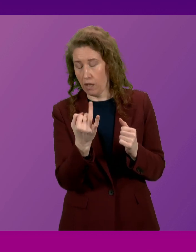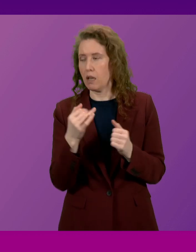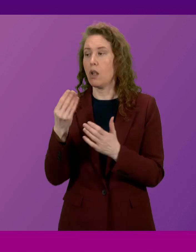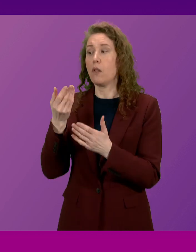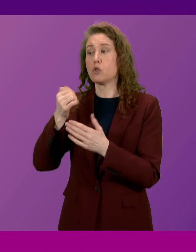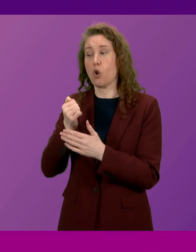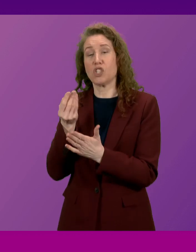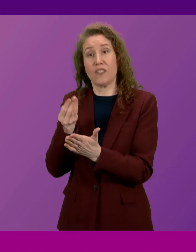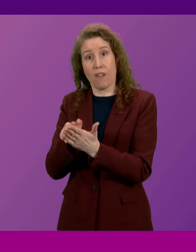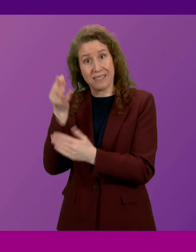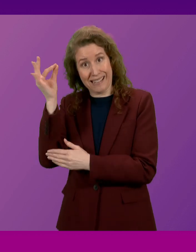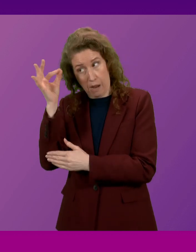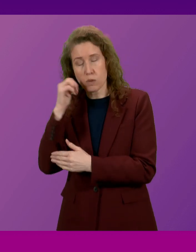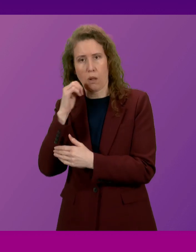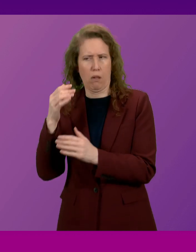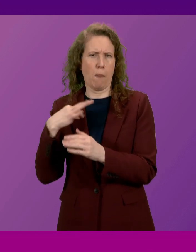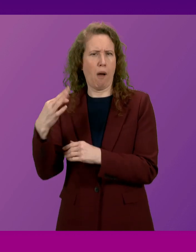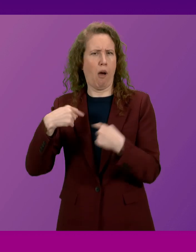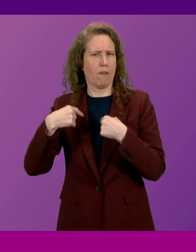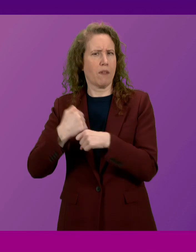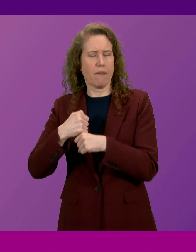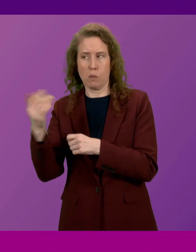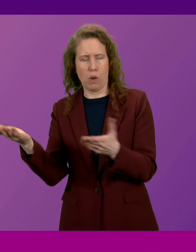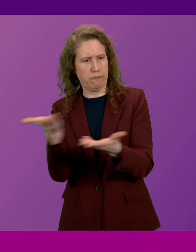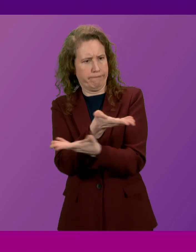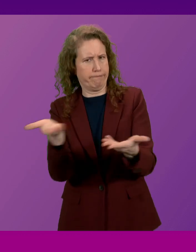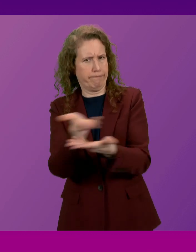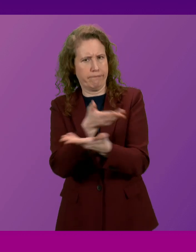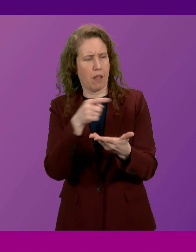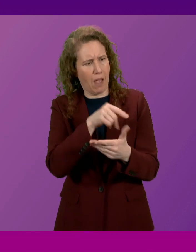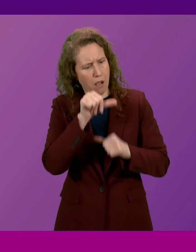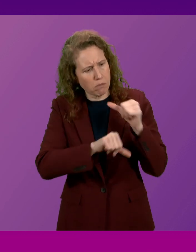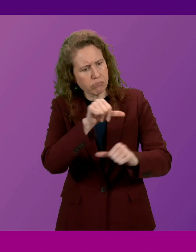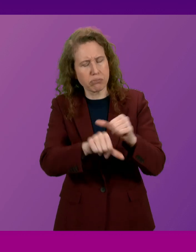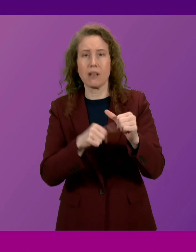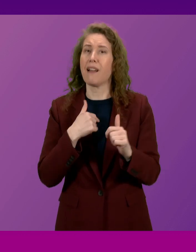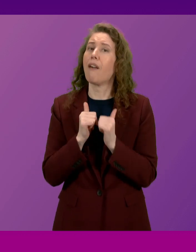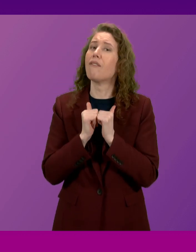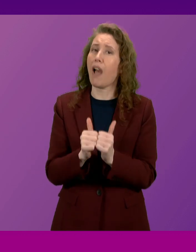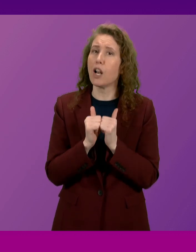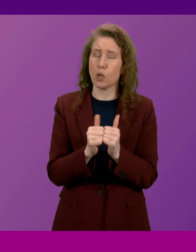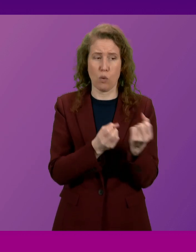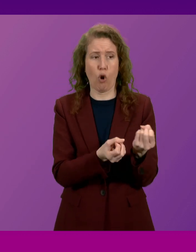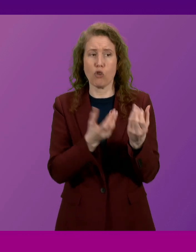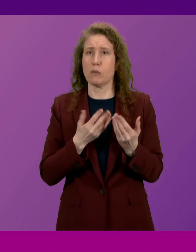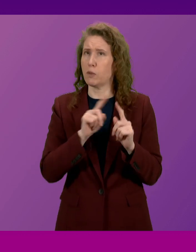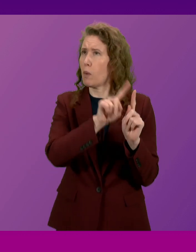will continue to work closely with the university as it pursues that plan. I greatly value the contribution made by our universities. That is why we